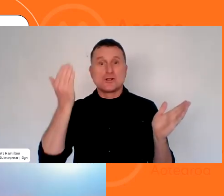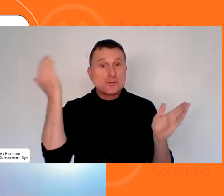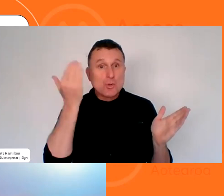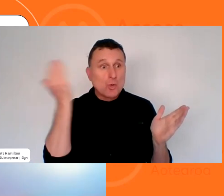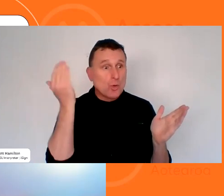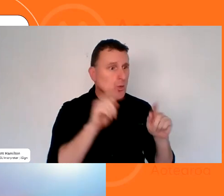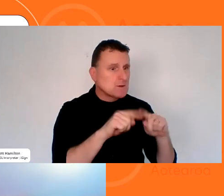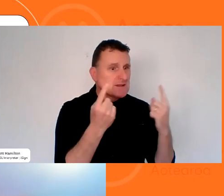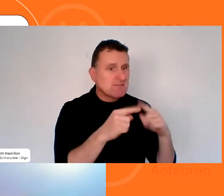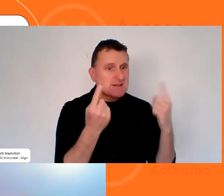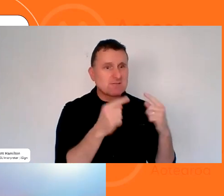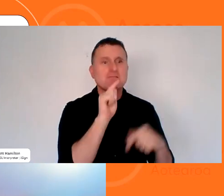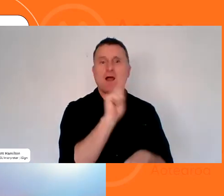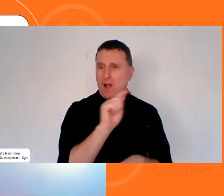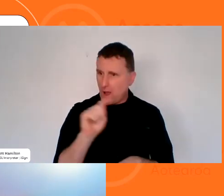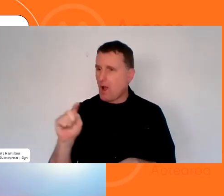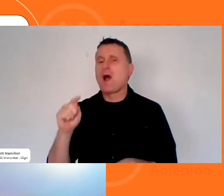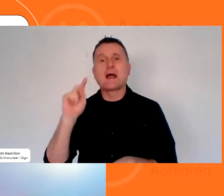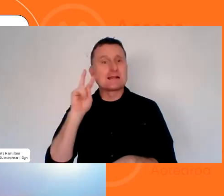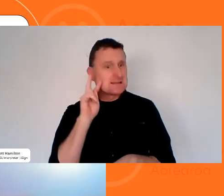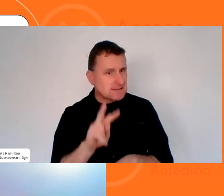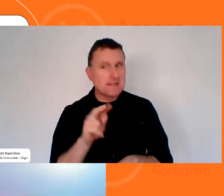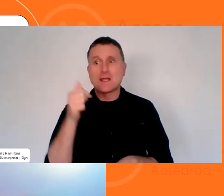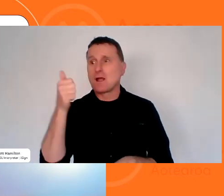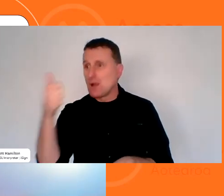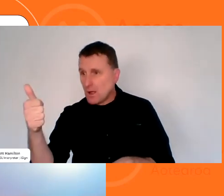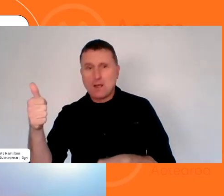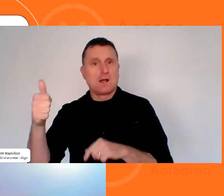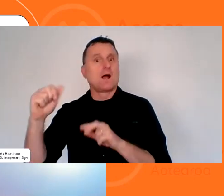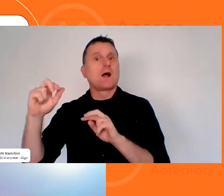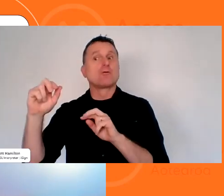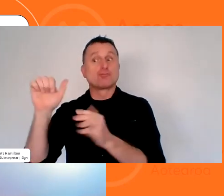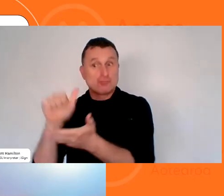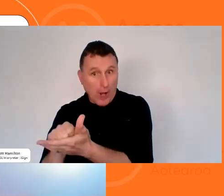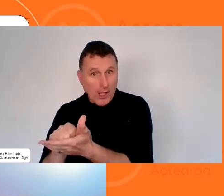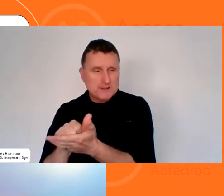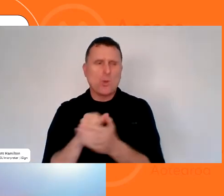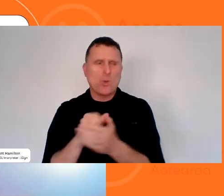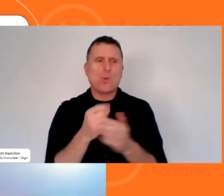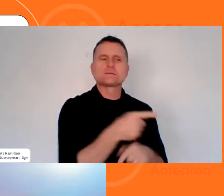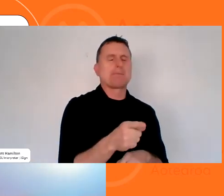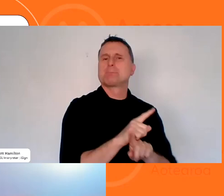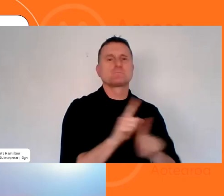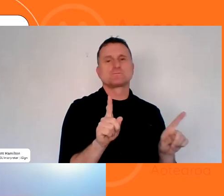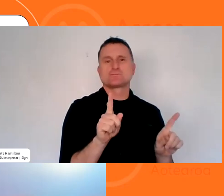coming from that were correct and were not correct. And so we need